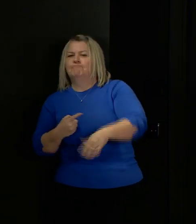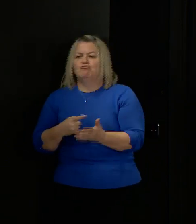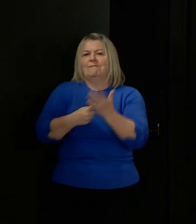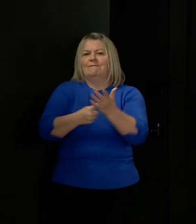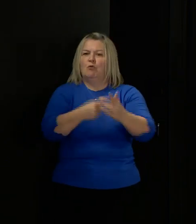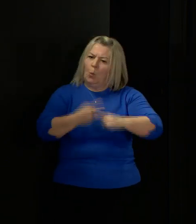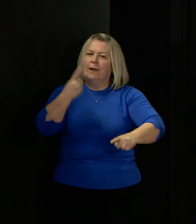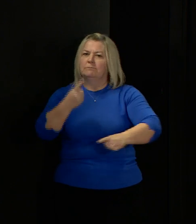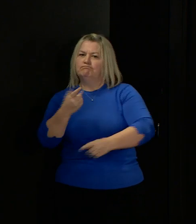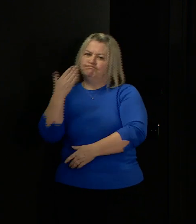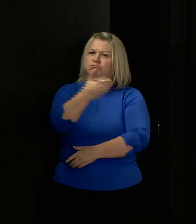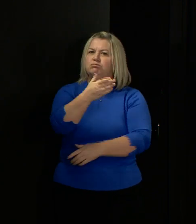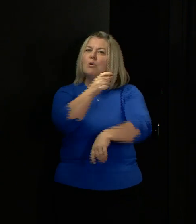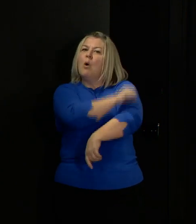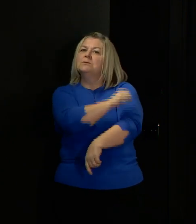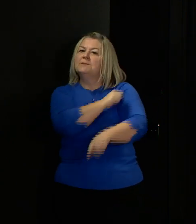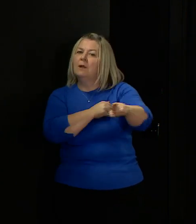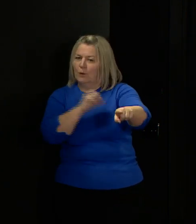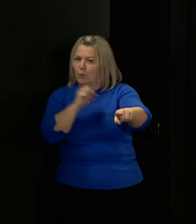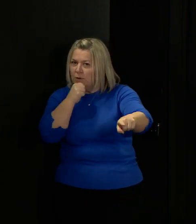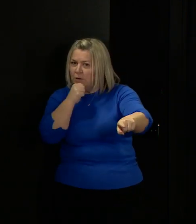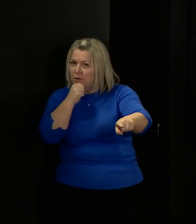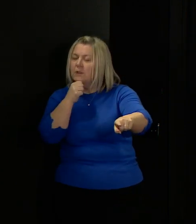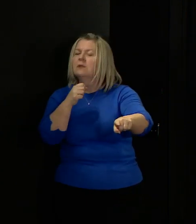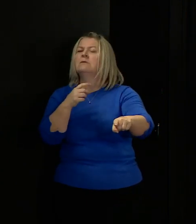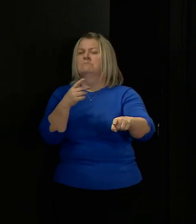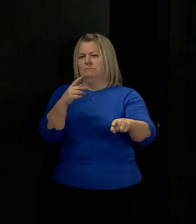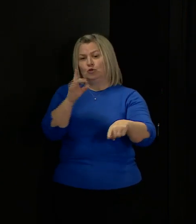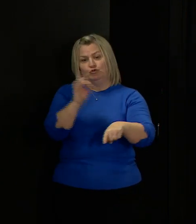Scottish federal guidelines criteria they are best placed to help you but